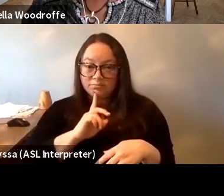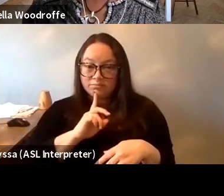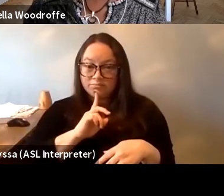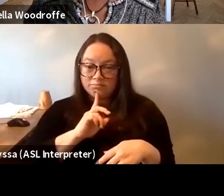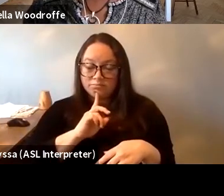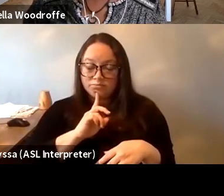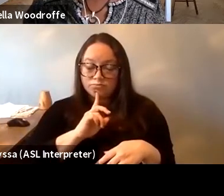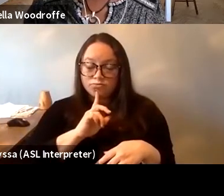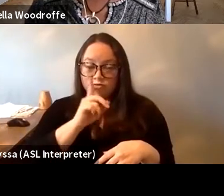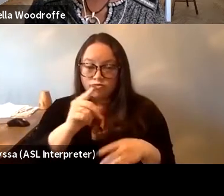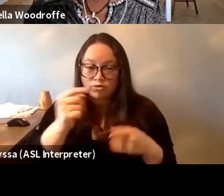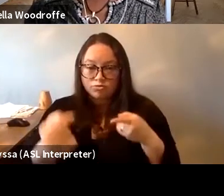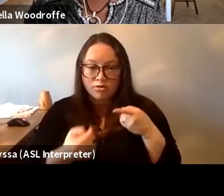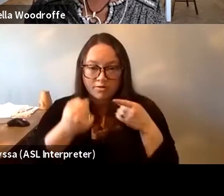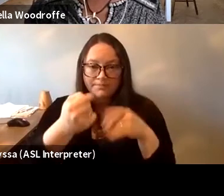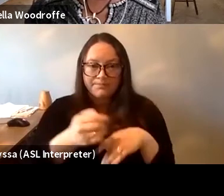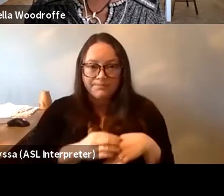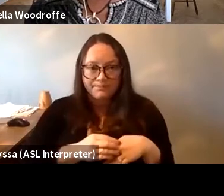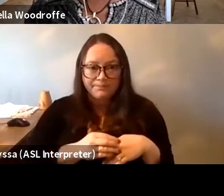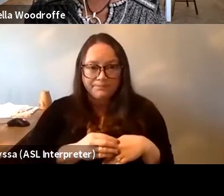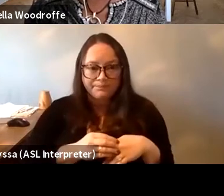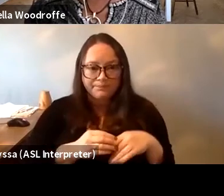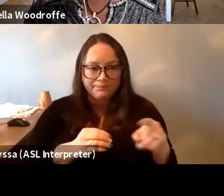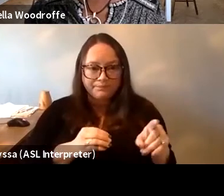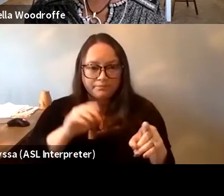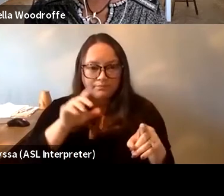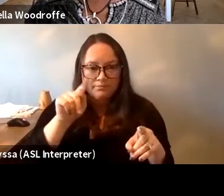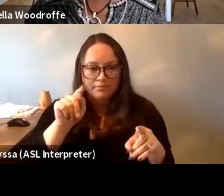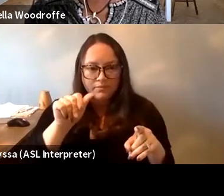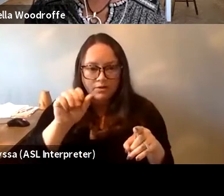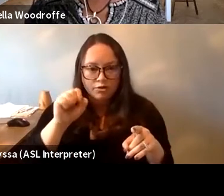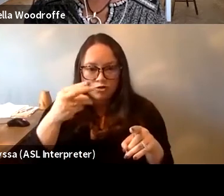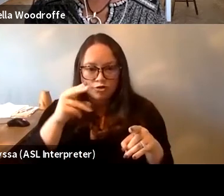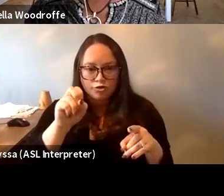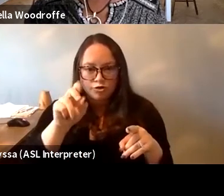And I would echo that Stella insane, you know, as a mom, you